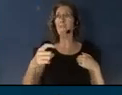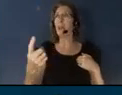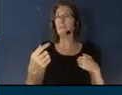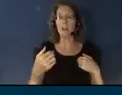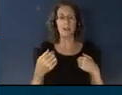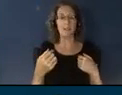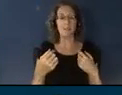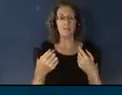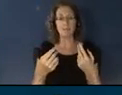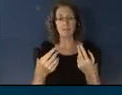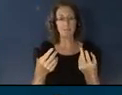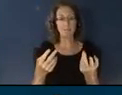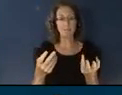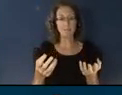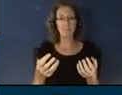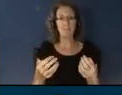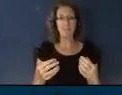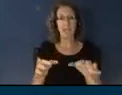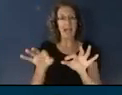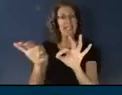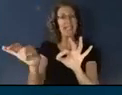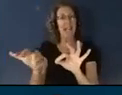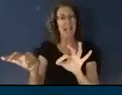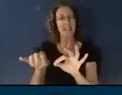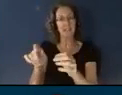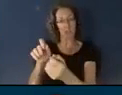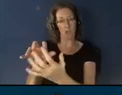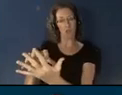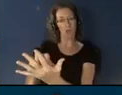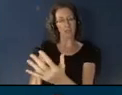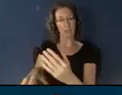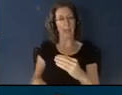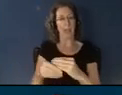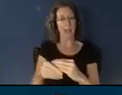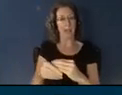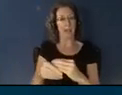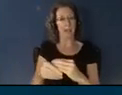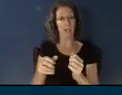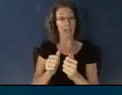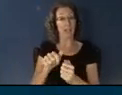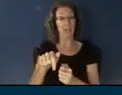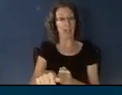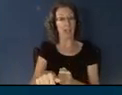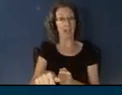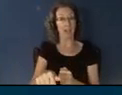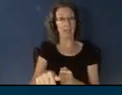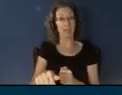you know textual text transcript added on to it it's available within that platform and you can